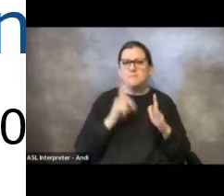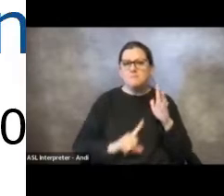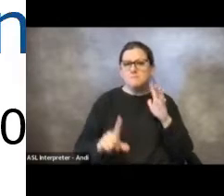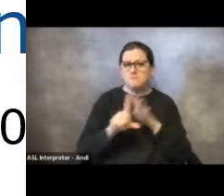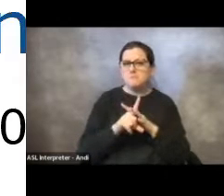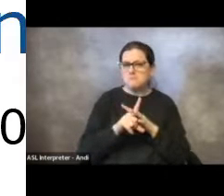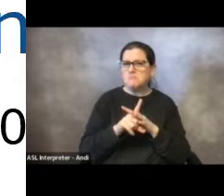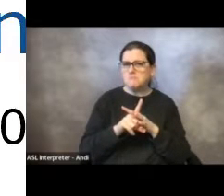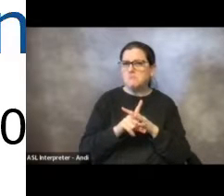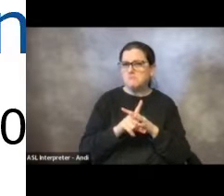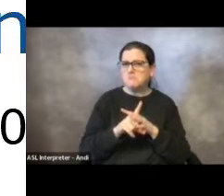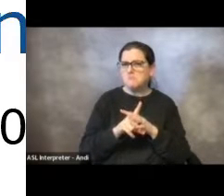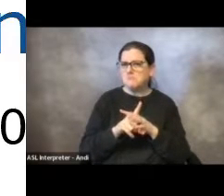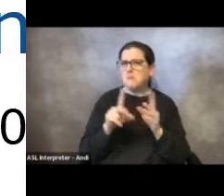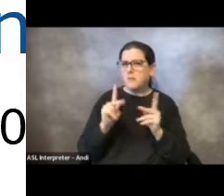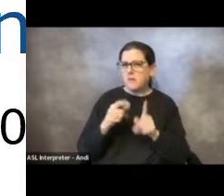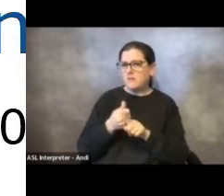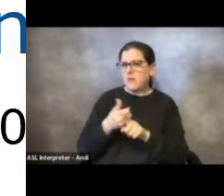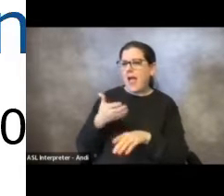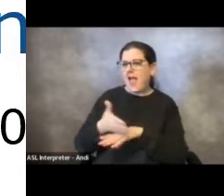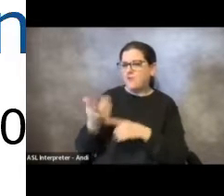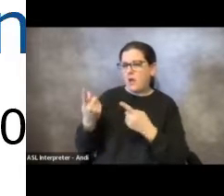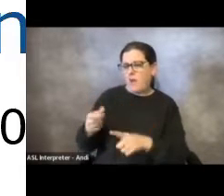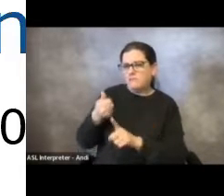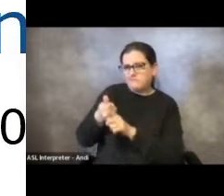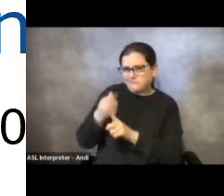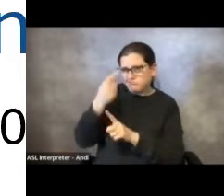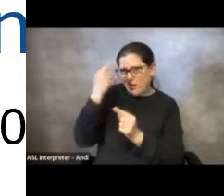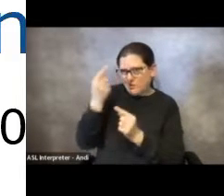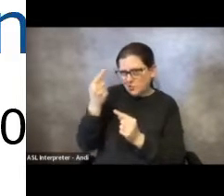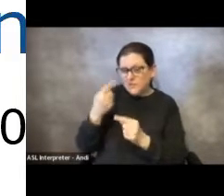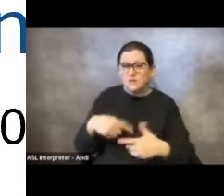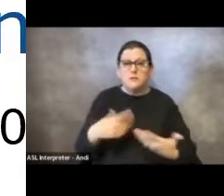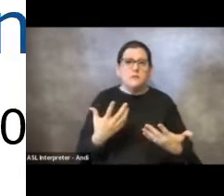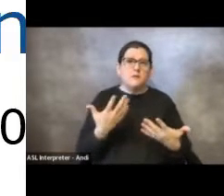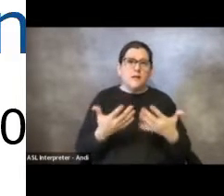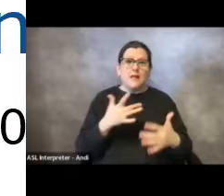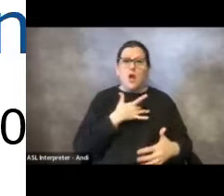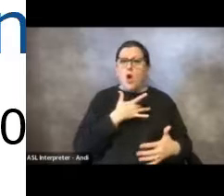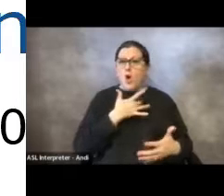individuals, you know, after having a brain injury, things like cardiovascular conditions,